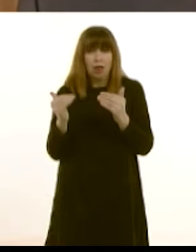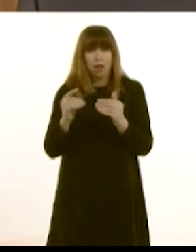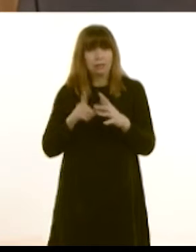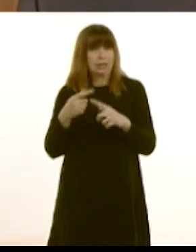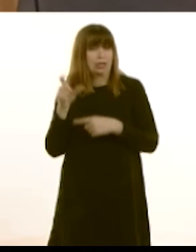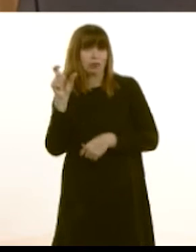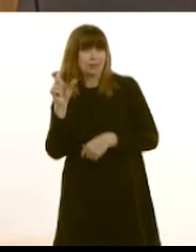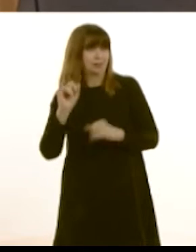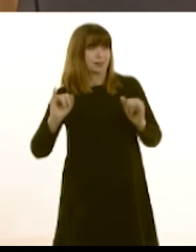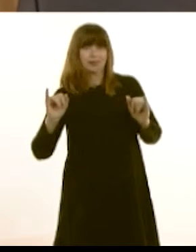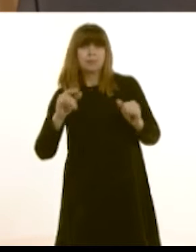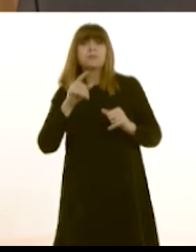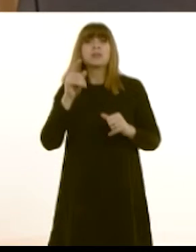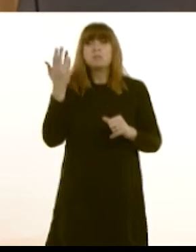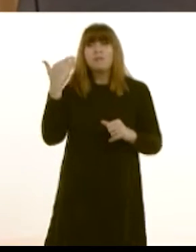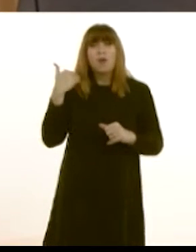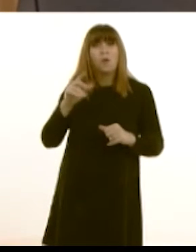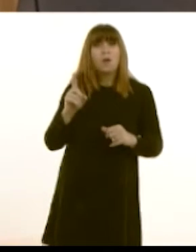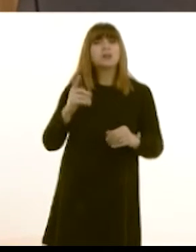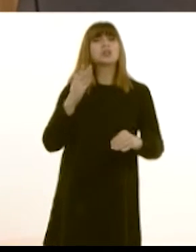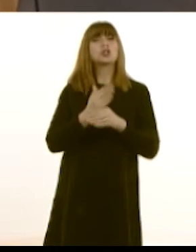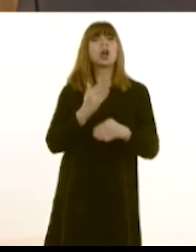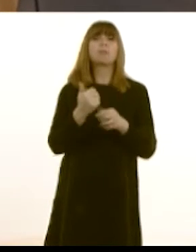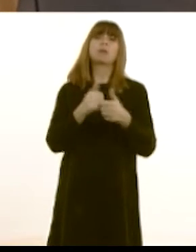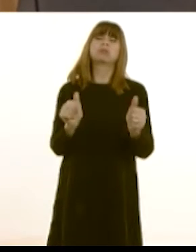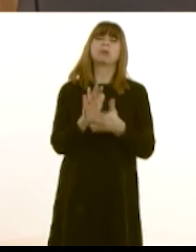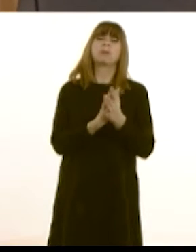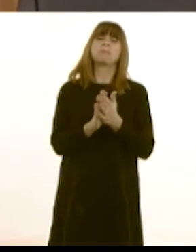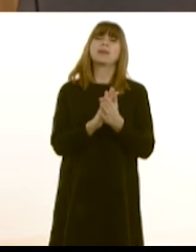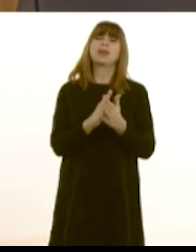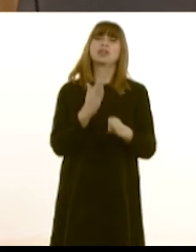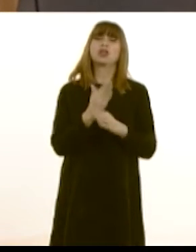We used to say in this country: ëIf you get a job, then your financial circumstances will improveí.